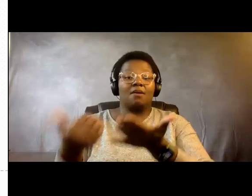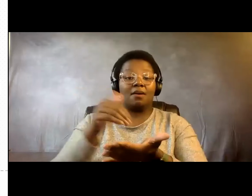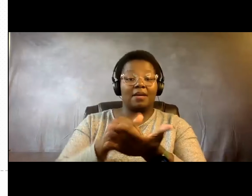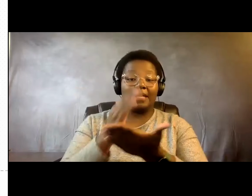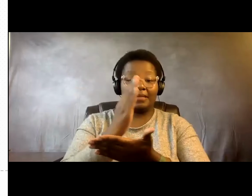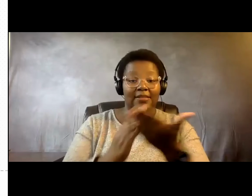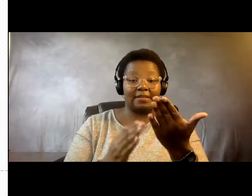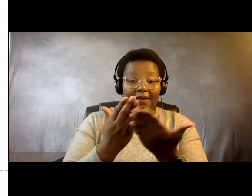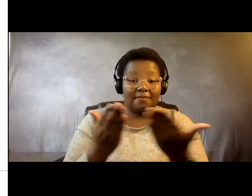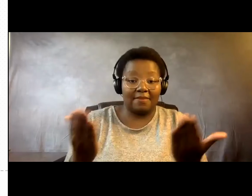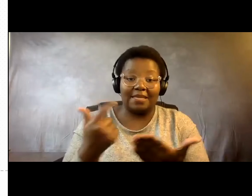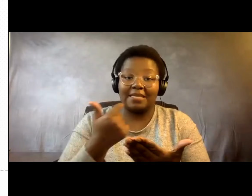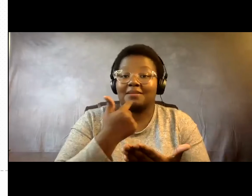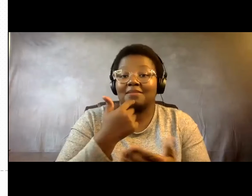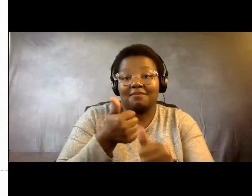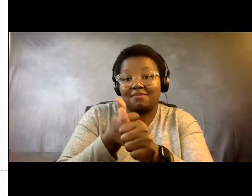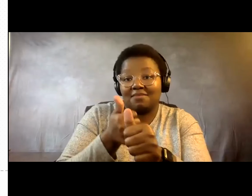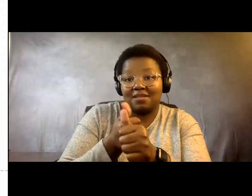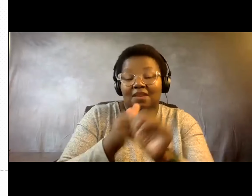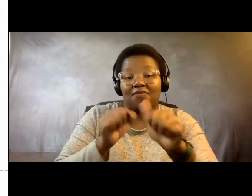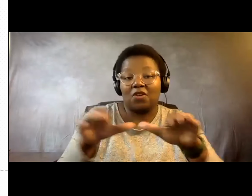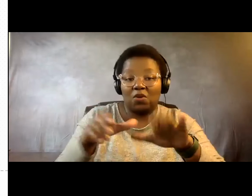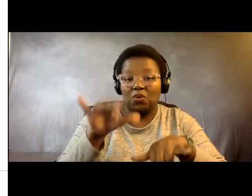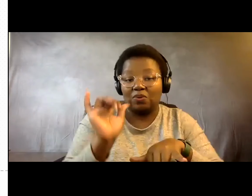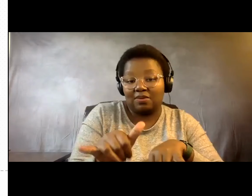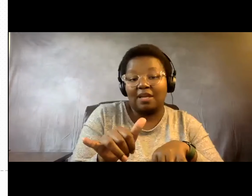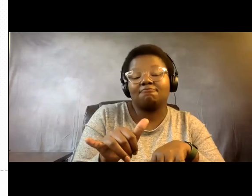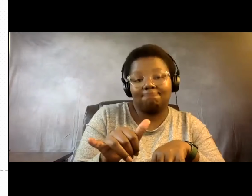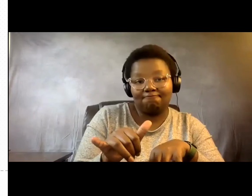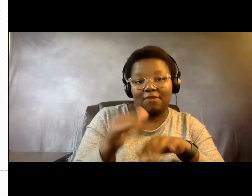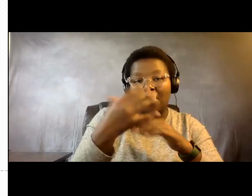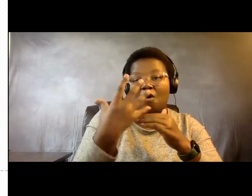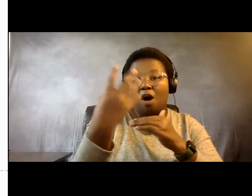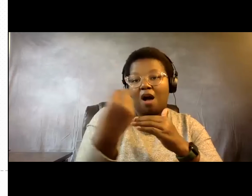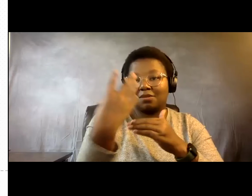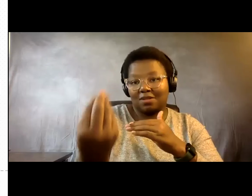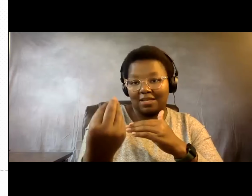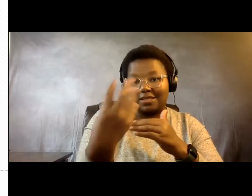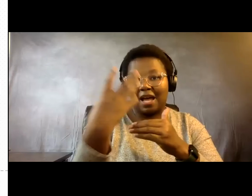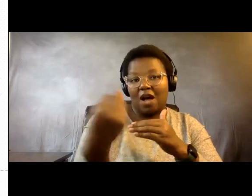mock-ups and for those you could use external links. I'm thinking about audio transcripts,